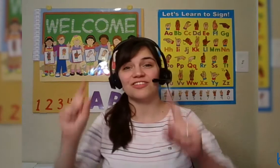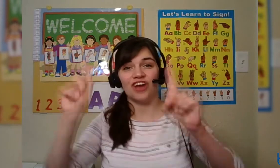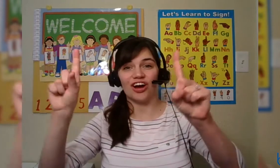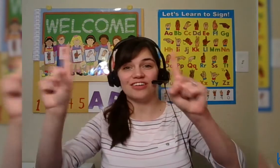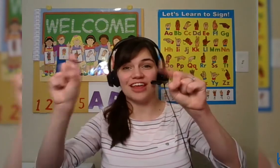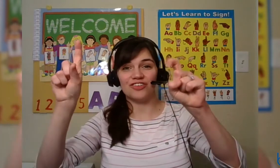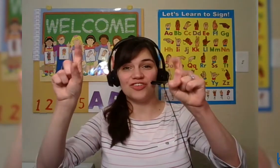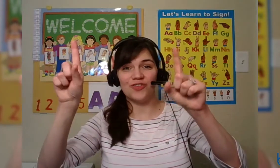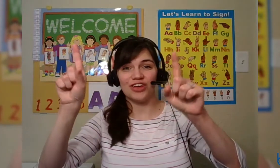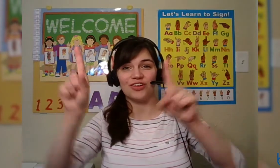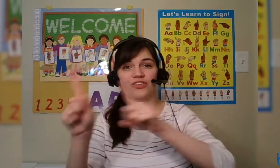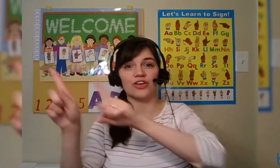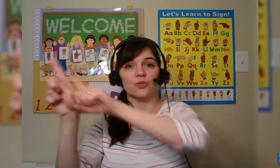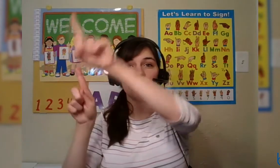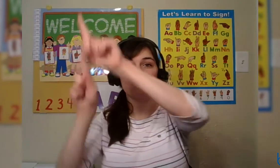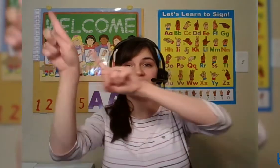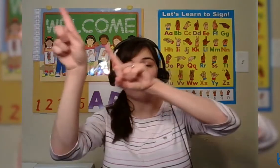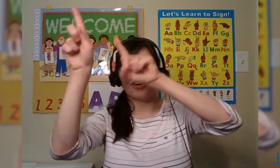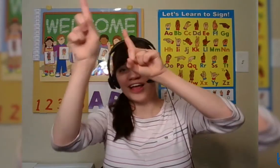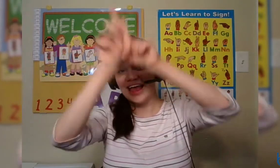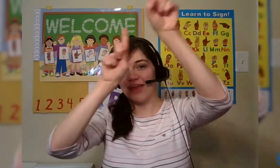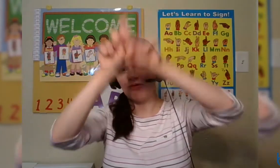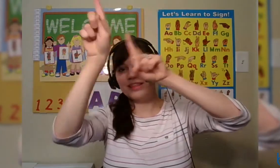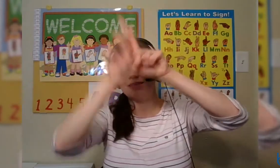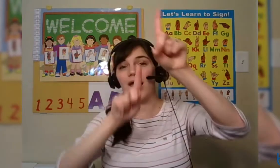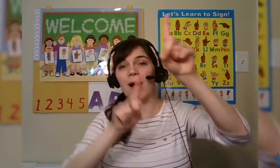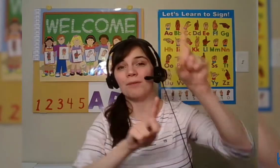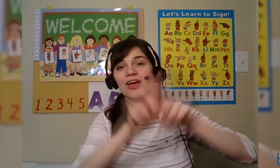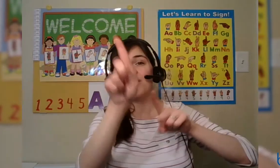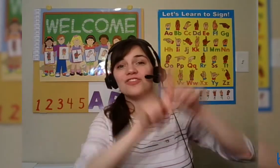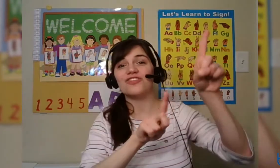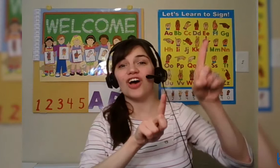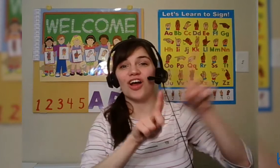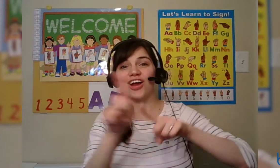star, take two fingers. You're gonna rub them together and point them up: star.